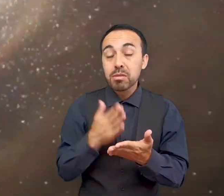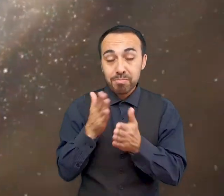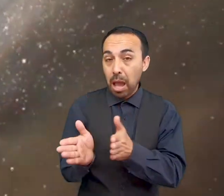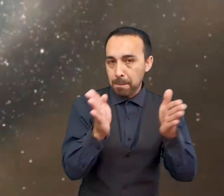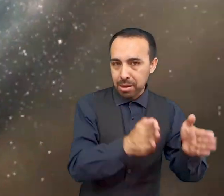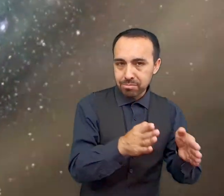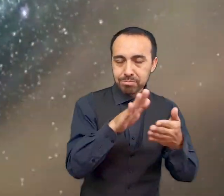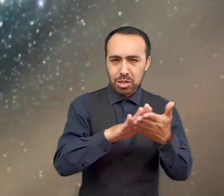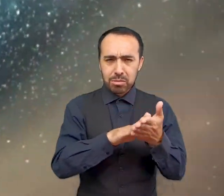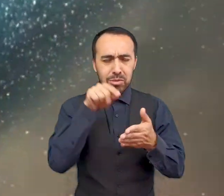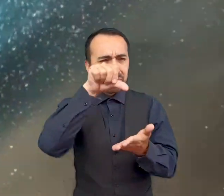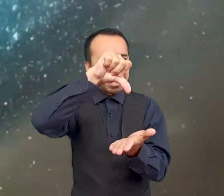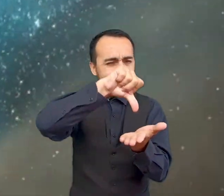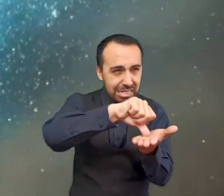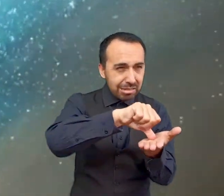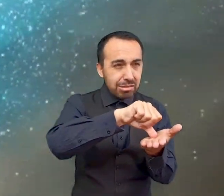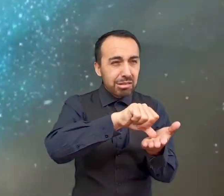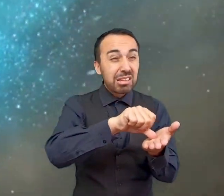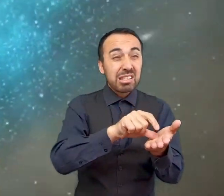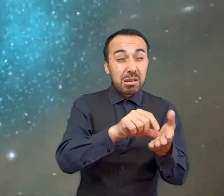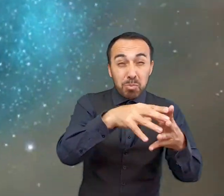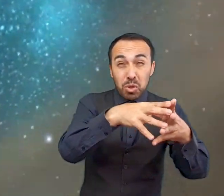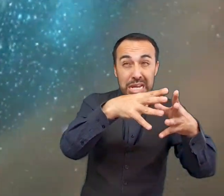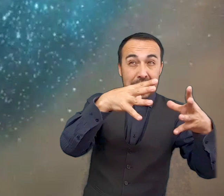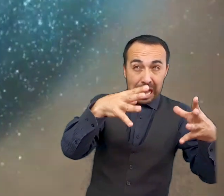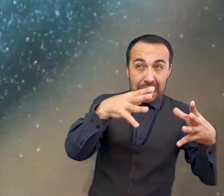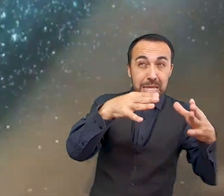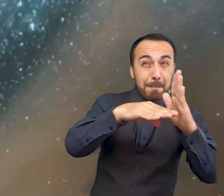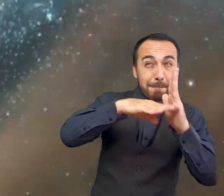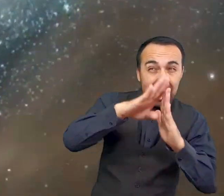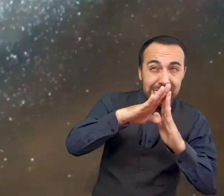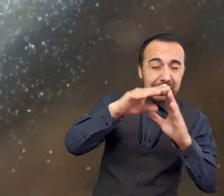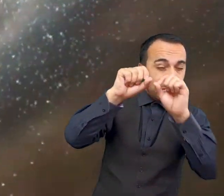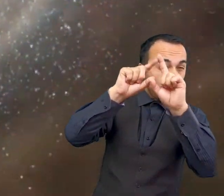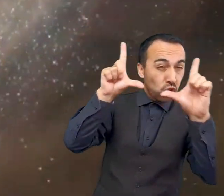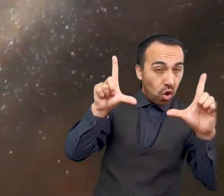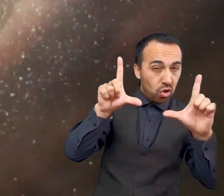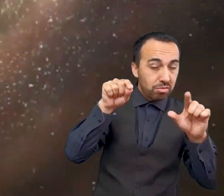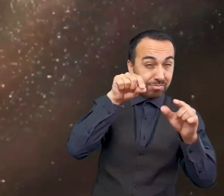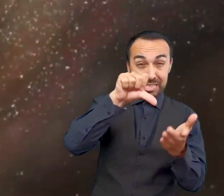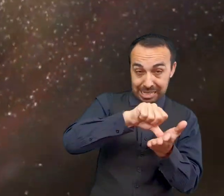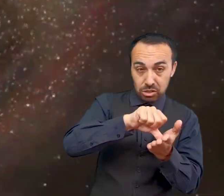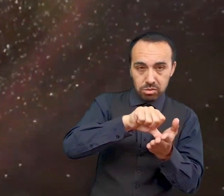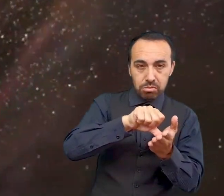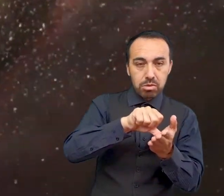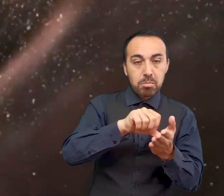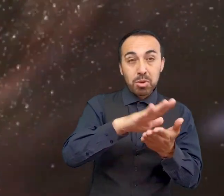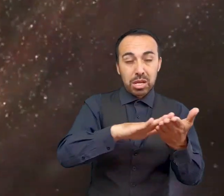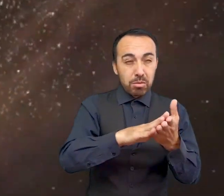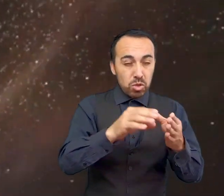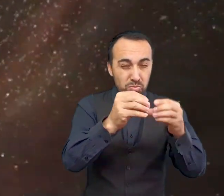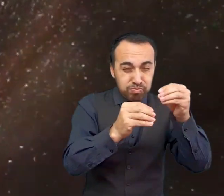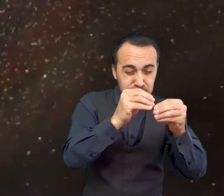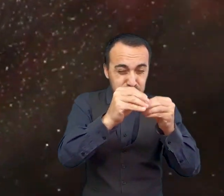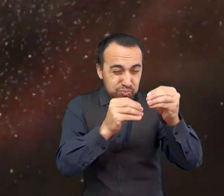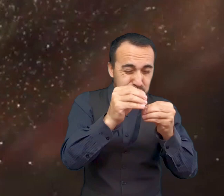during the life of the star and in the explosion itself.